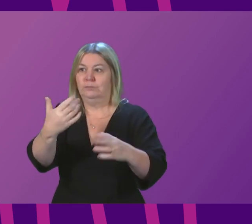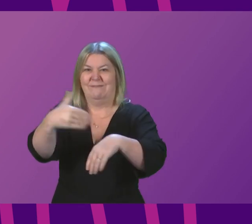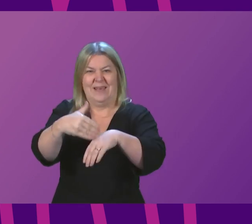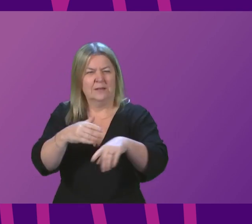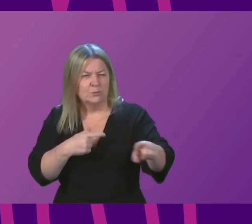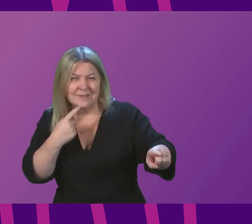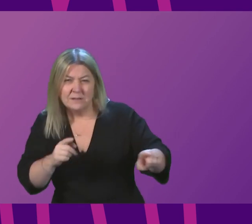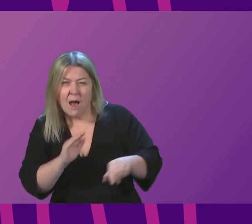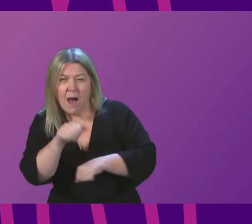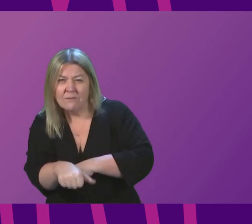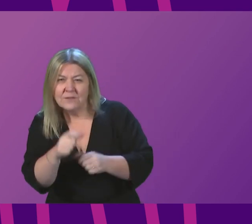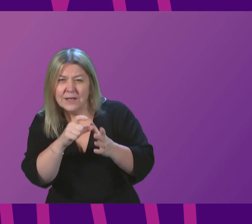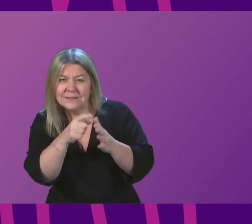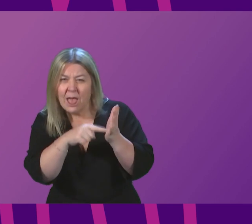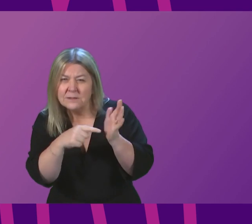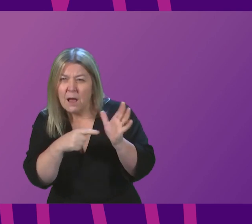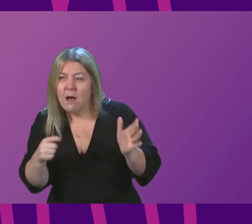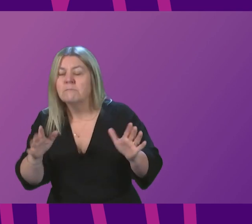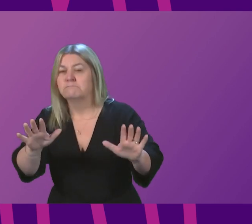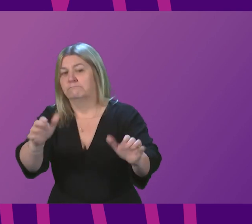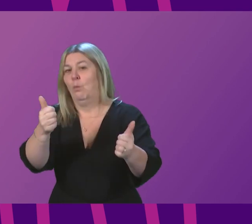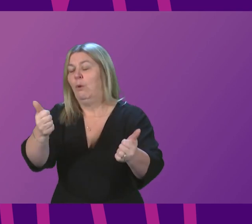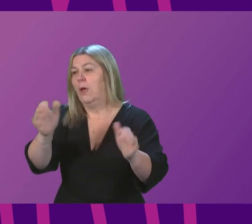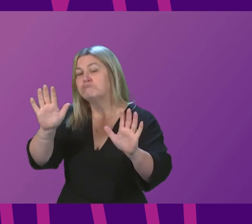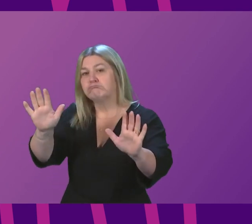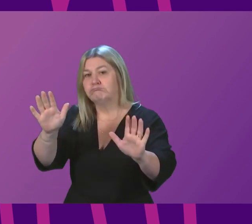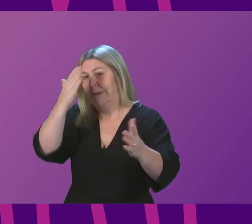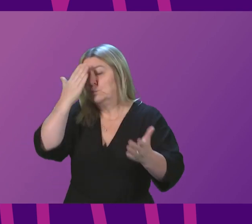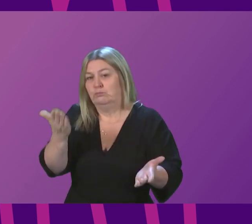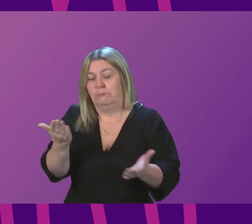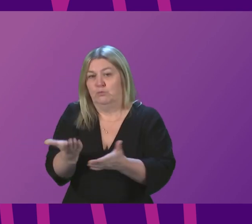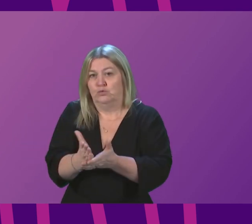That may or may not be the case, but what I am saying—which any reasonable person